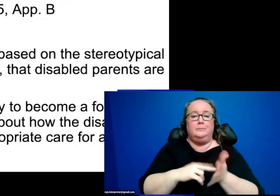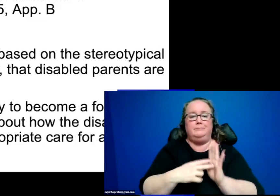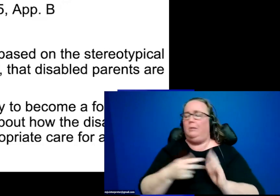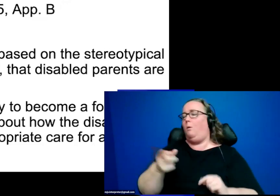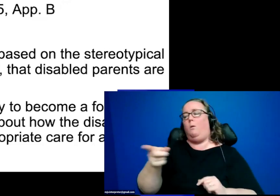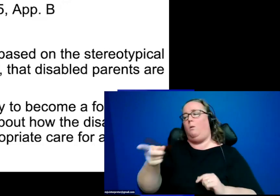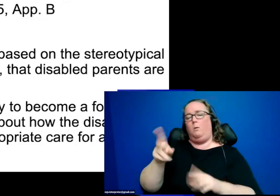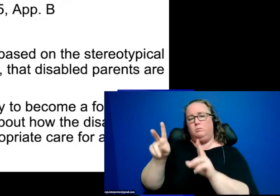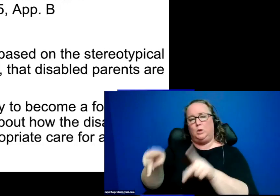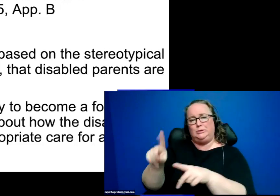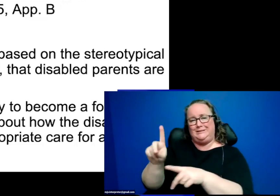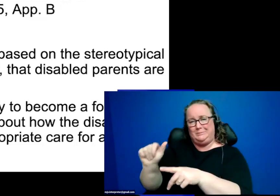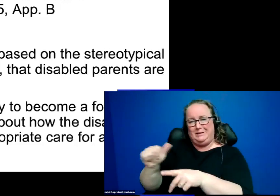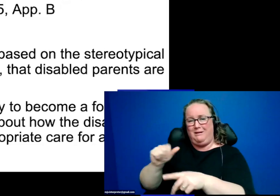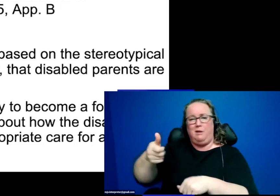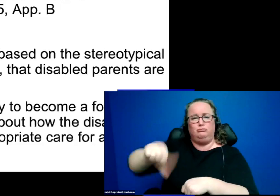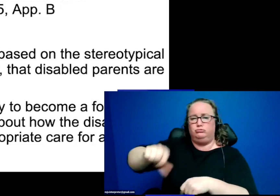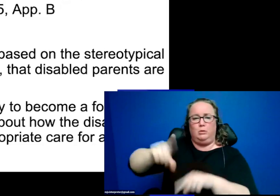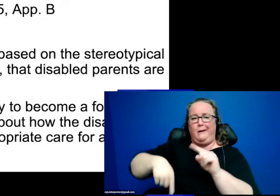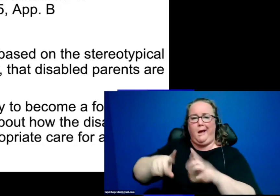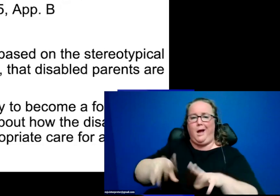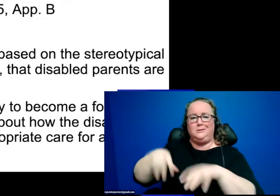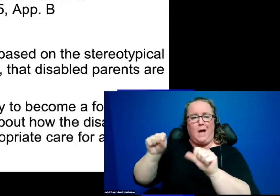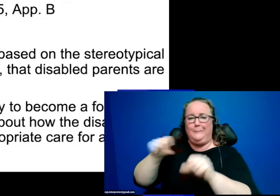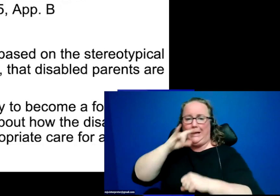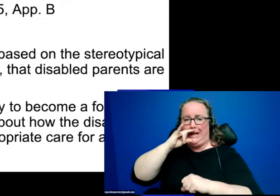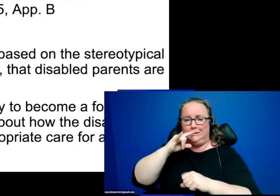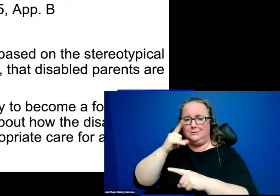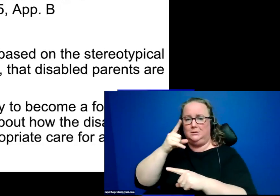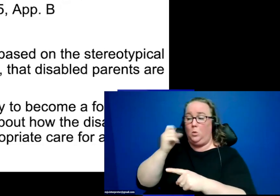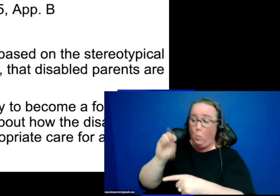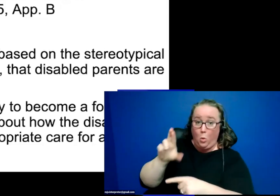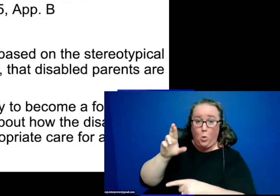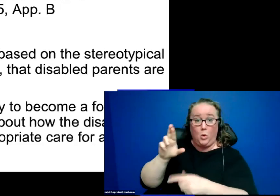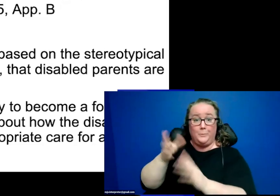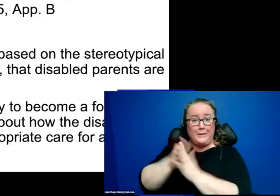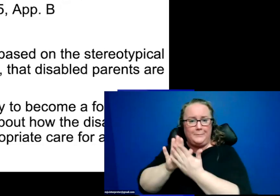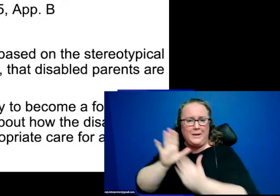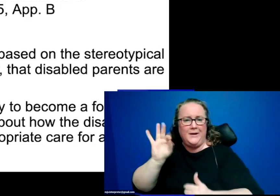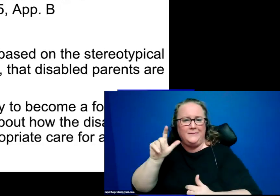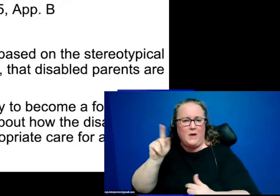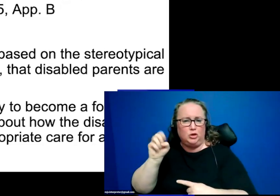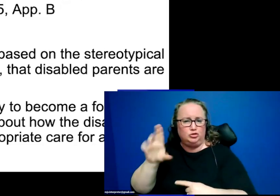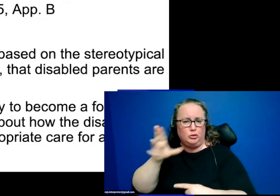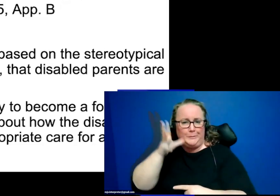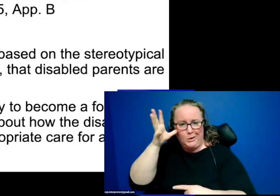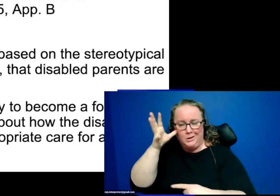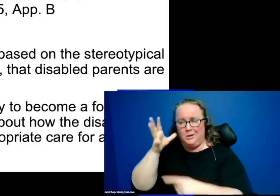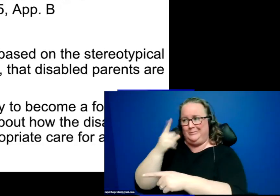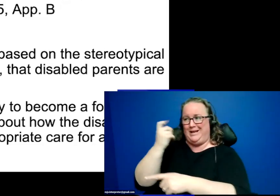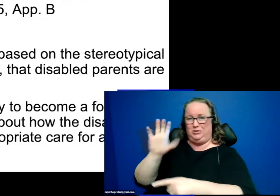the opportunity to adopt or become a foster parent based on again, some belief that that person's disability could affect